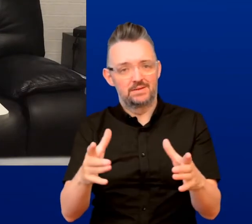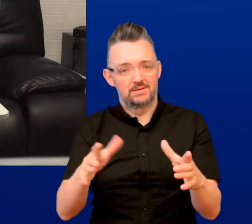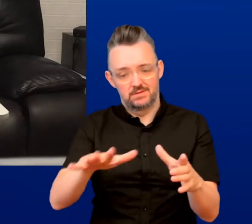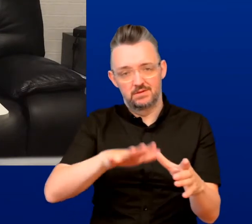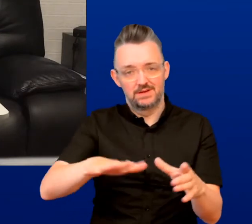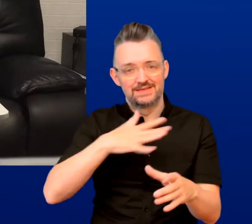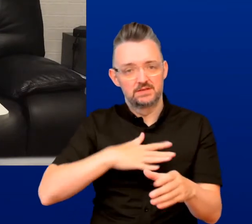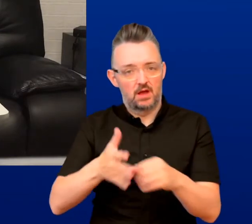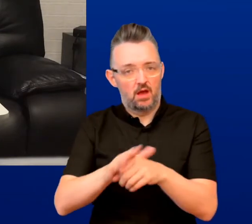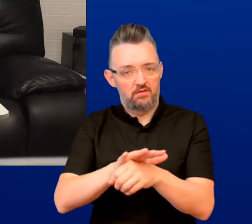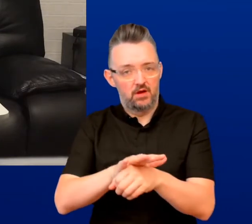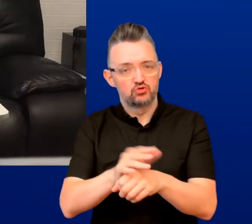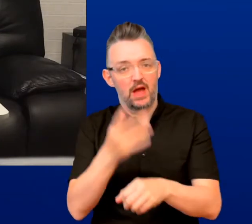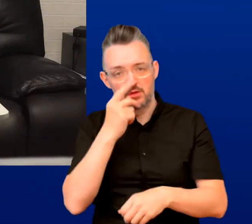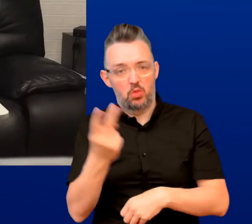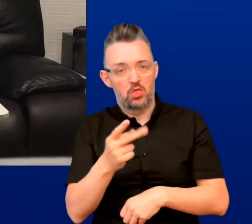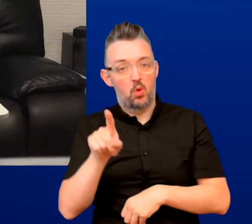on the bowl.